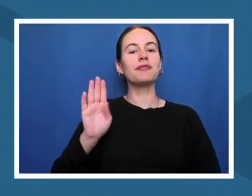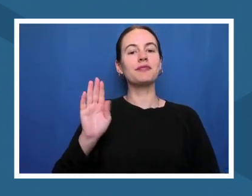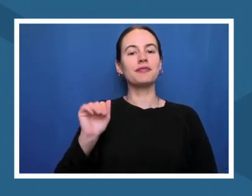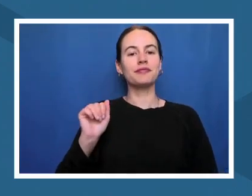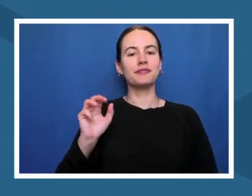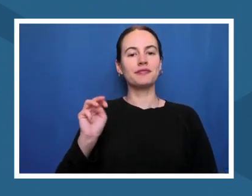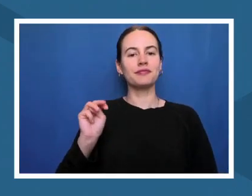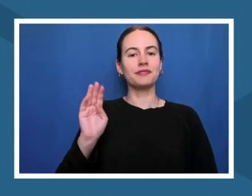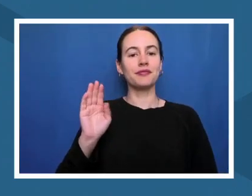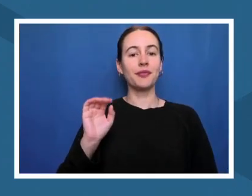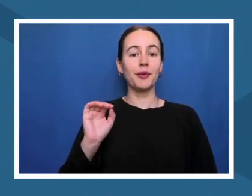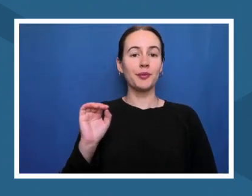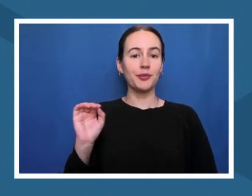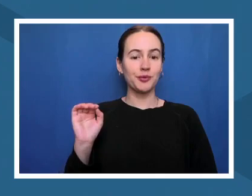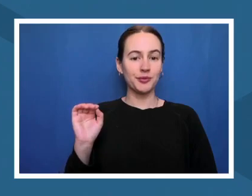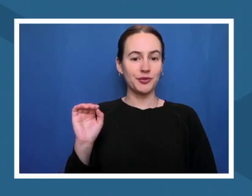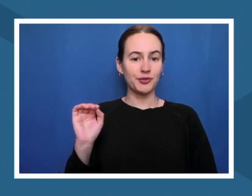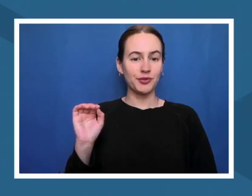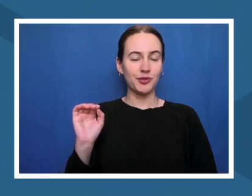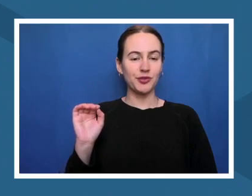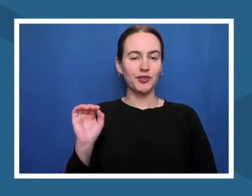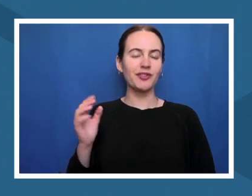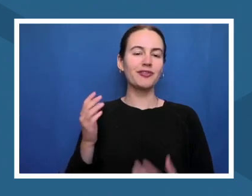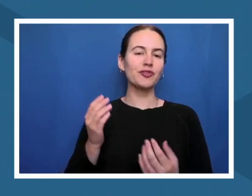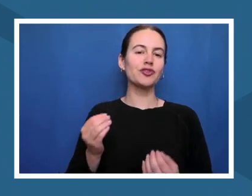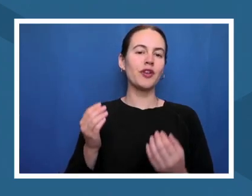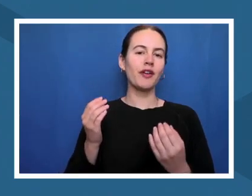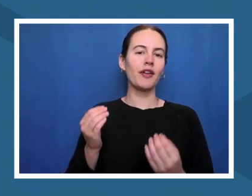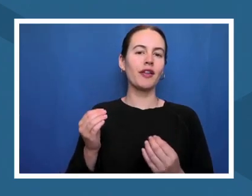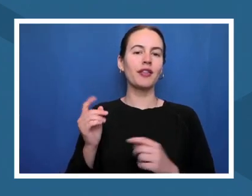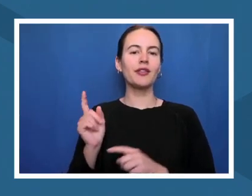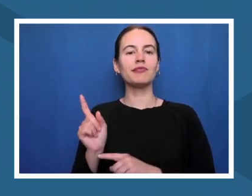gently swaying in the wind